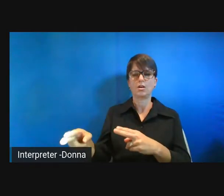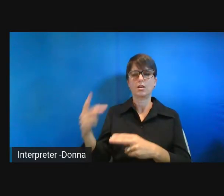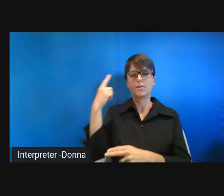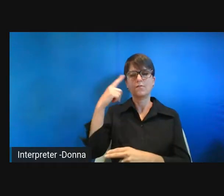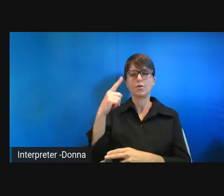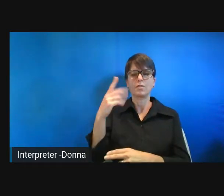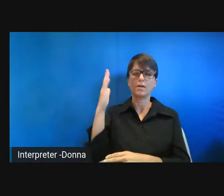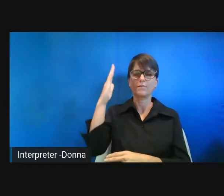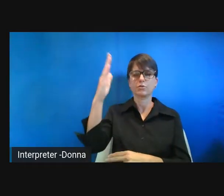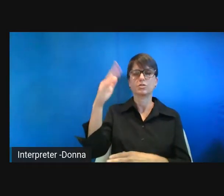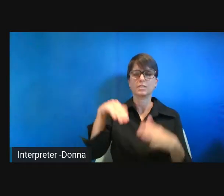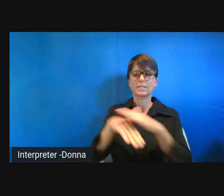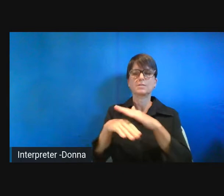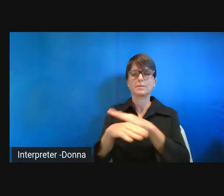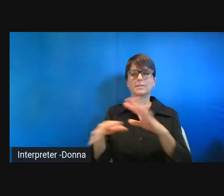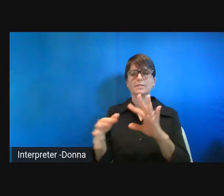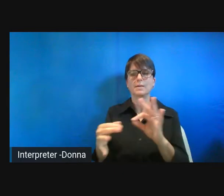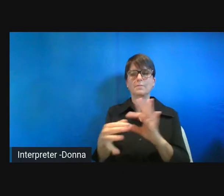All right Peter, let's bring it home for us.